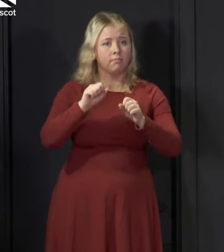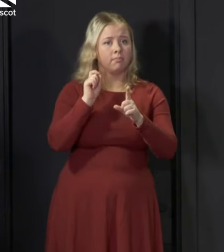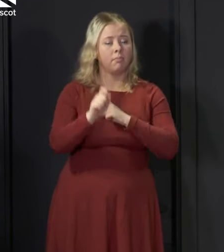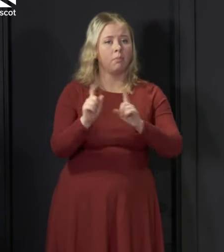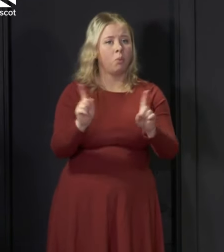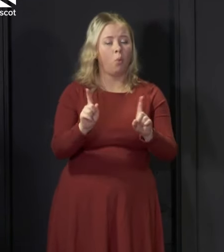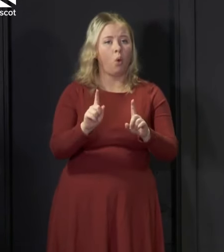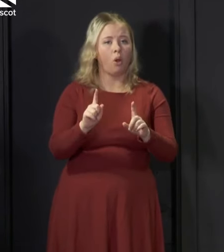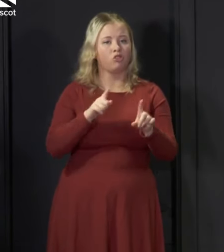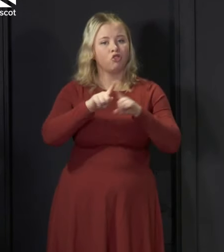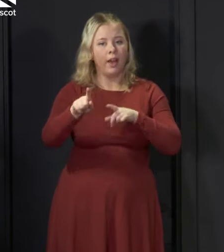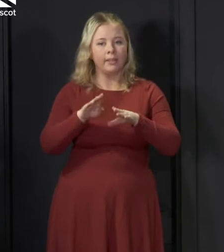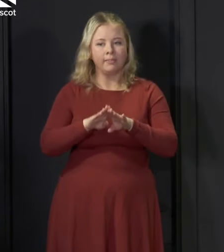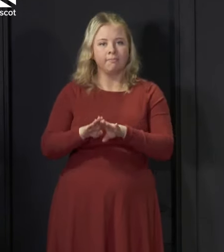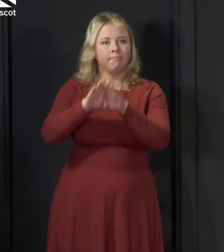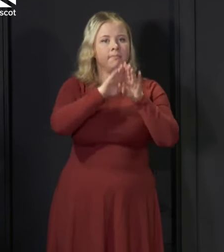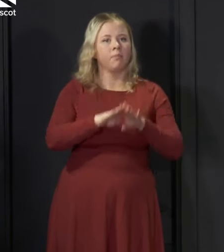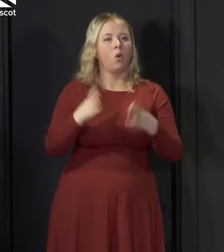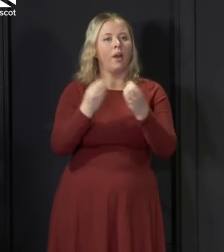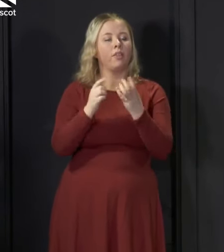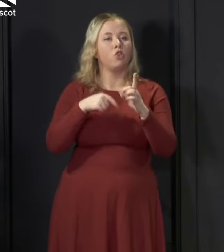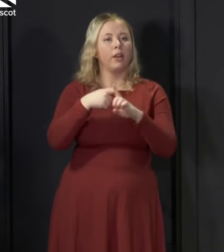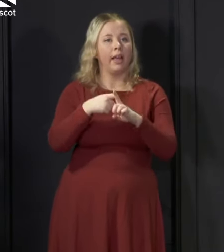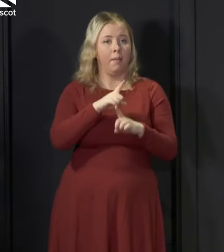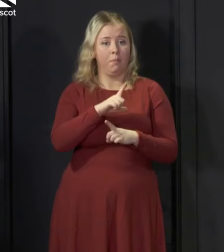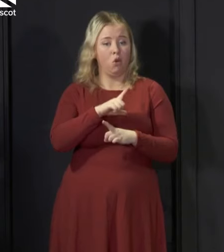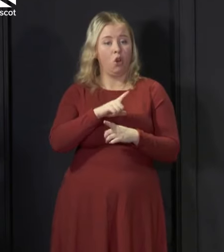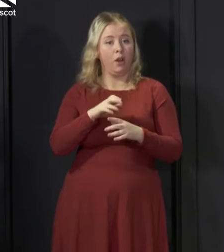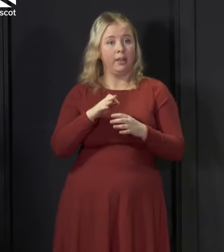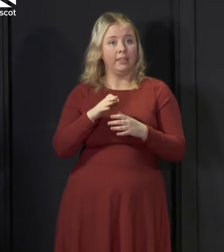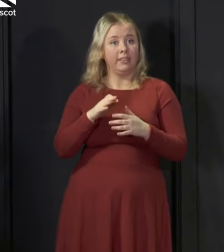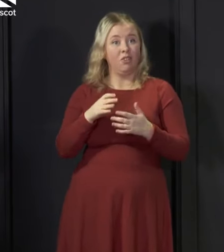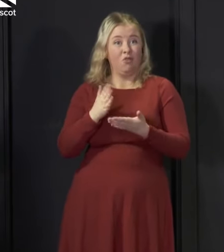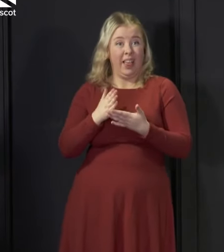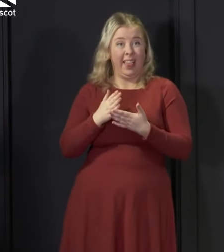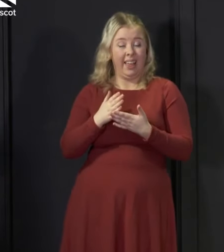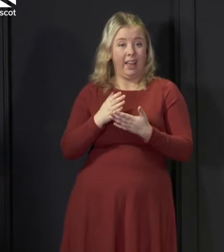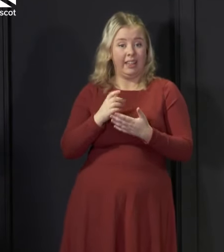to align with the rest of the UK because the virus doesn't respect borders. But if the